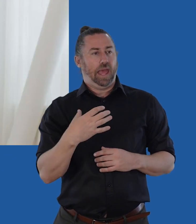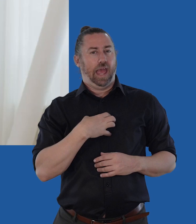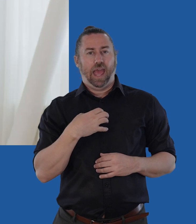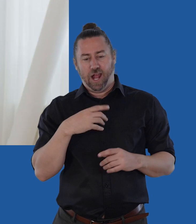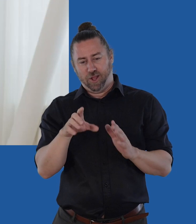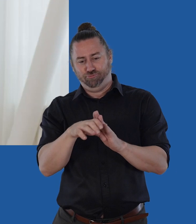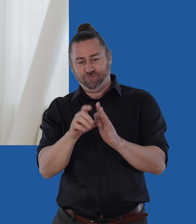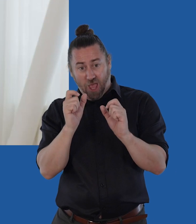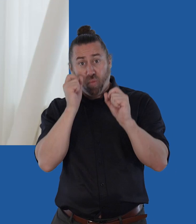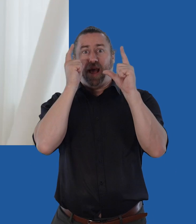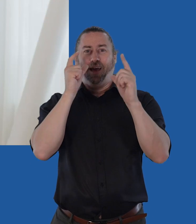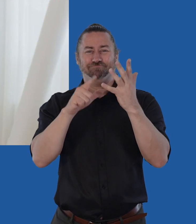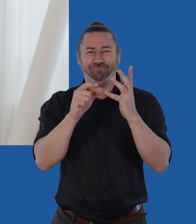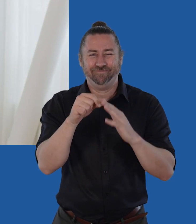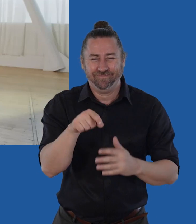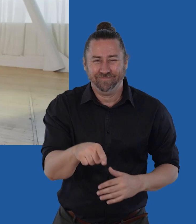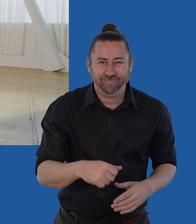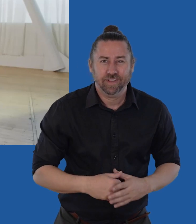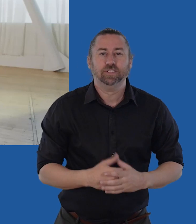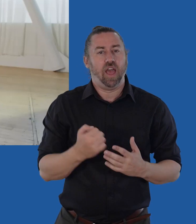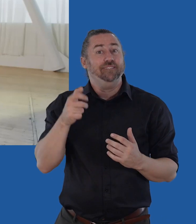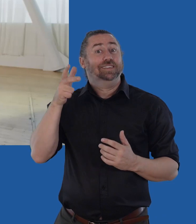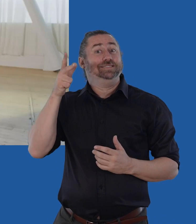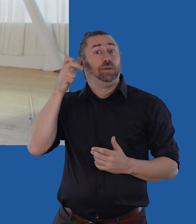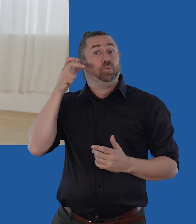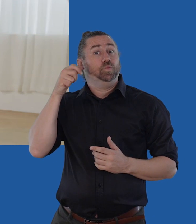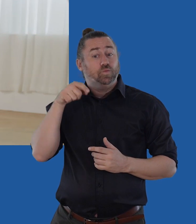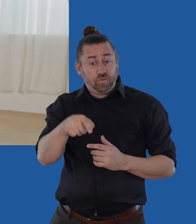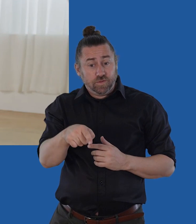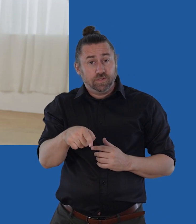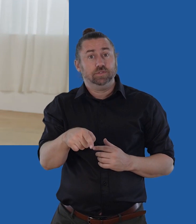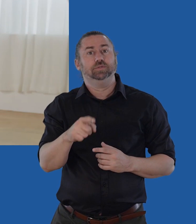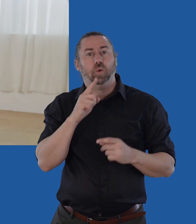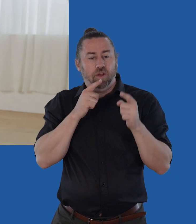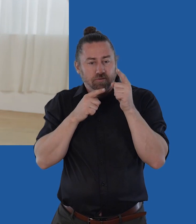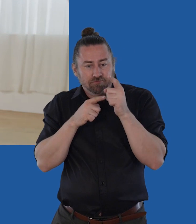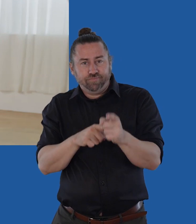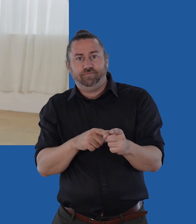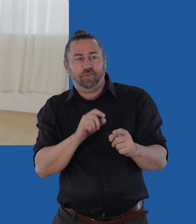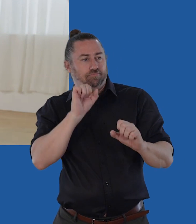The difference between the sounds is that they will follow the visual personality of Windows,